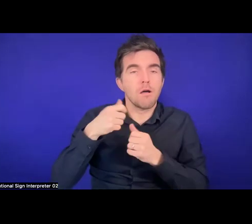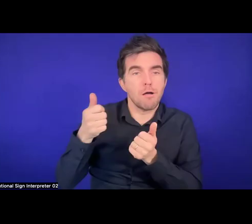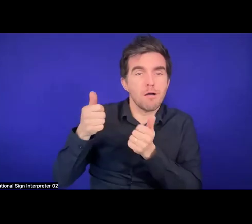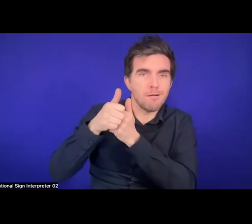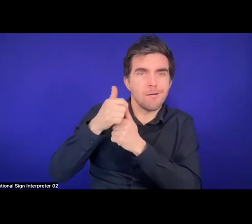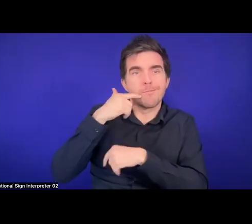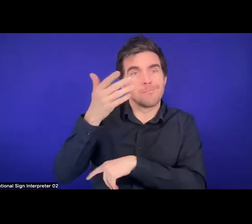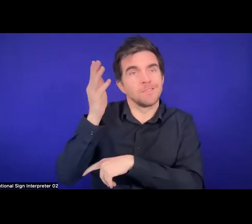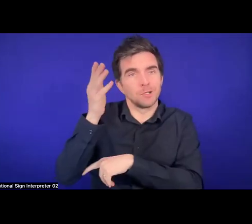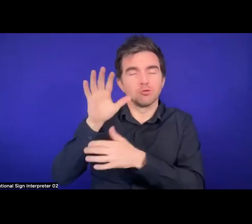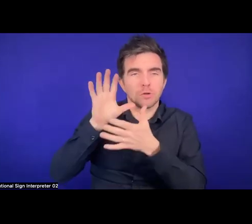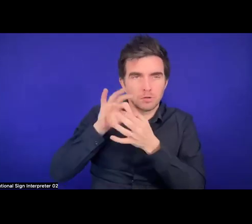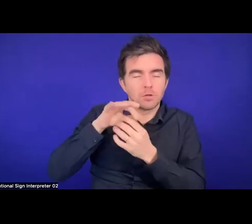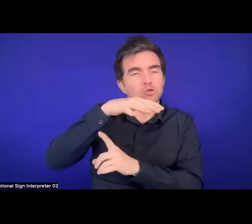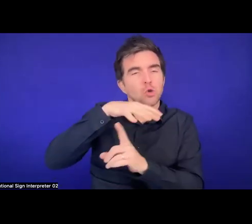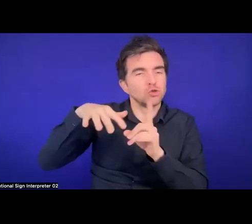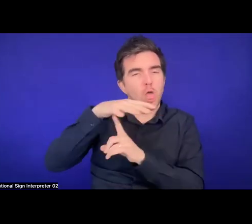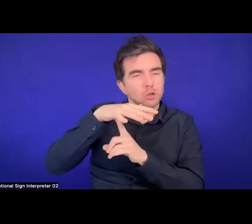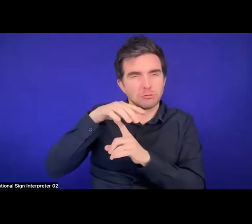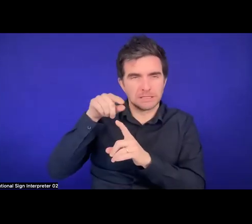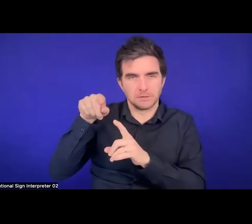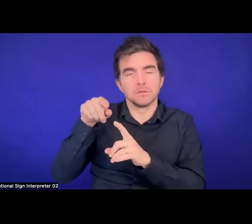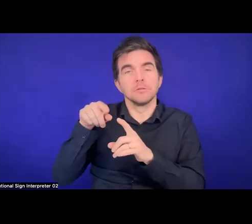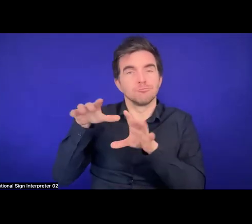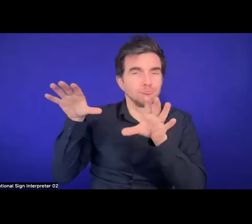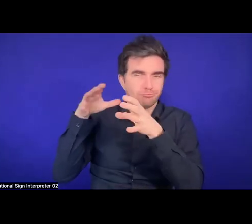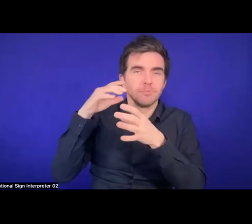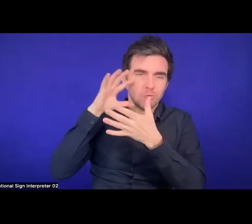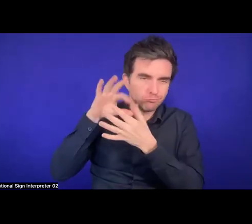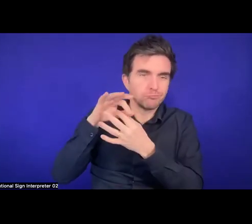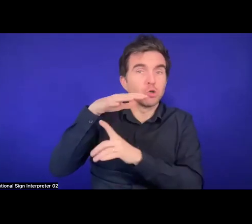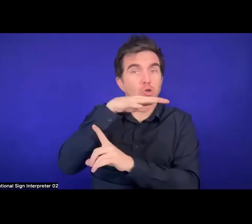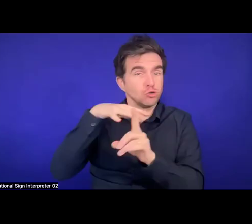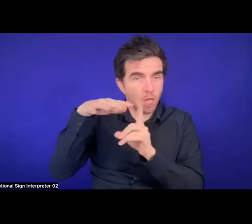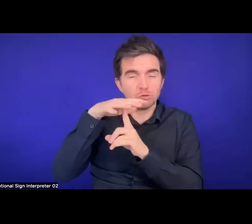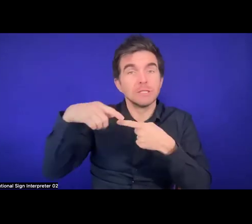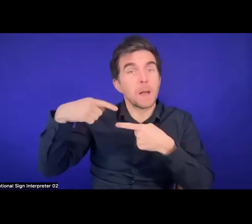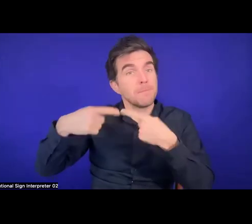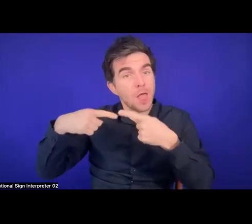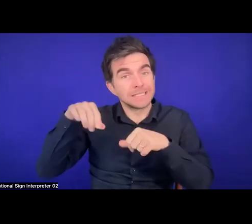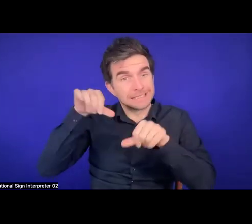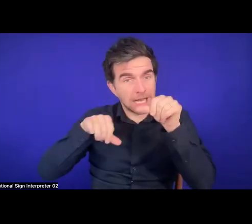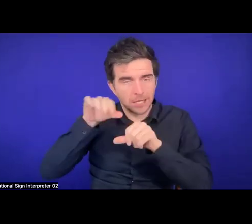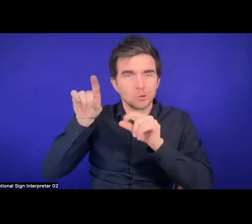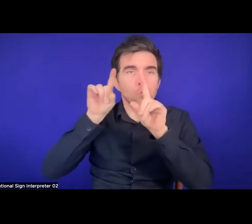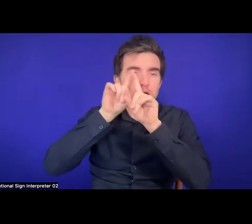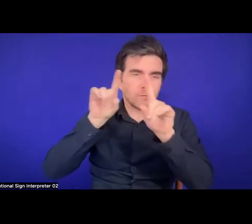I am currently the head of the sociology department at this institute as well as the